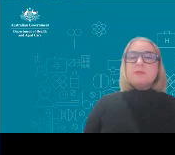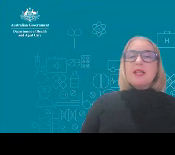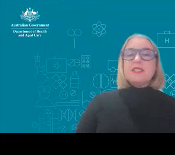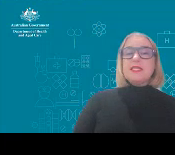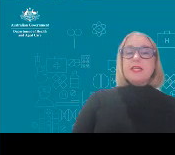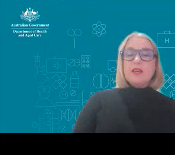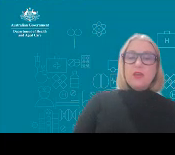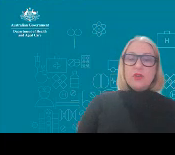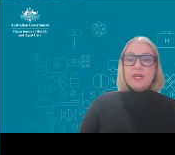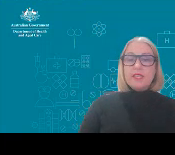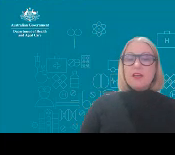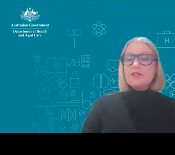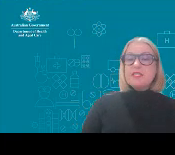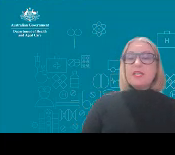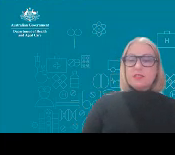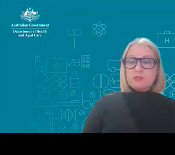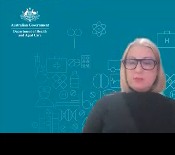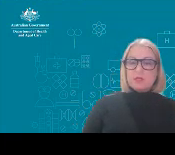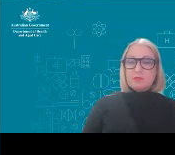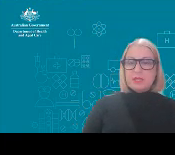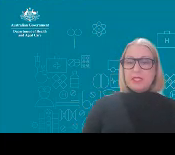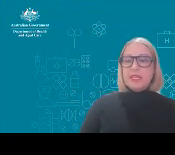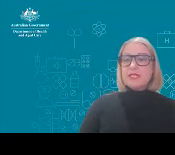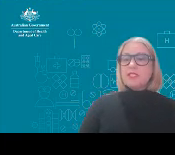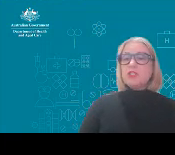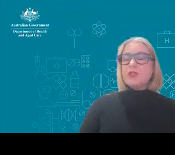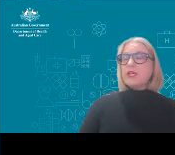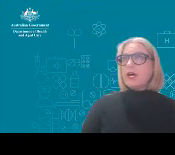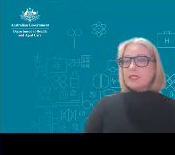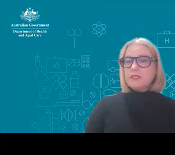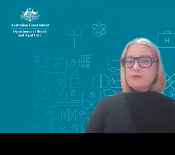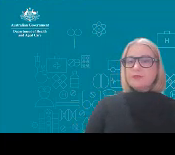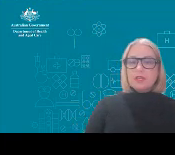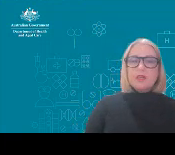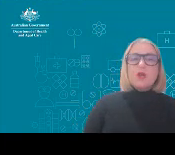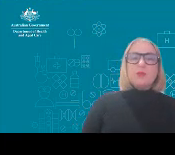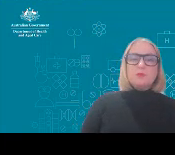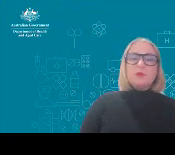Petra is balancing her enlivened legal responsibility as an enduring guardian with